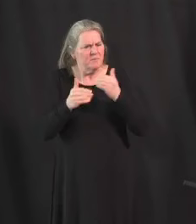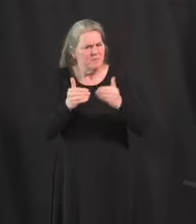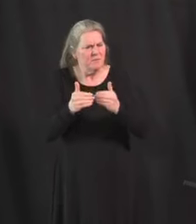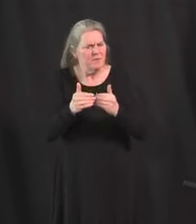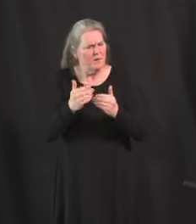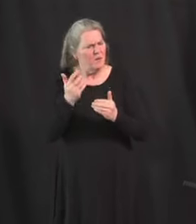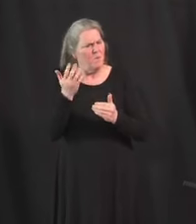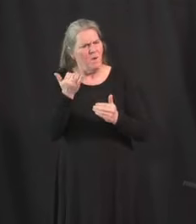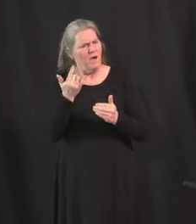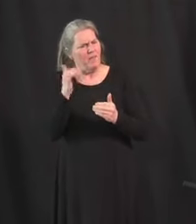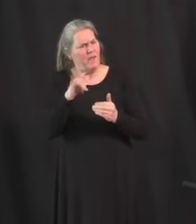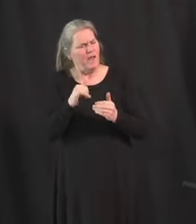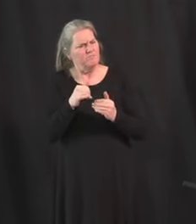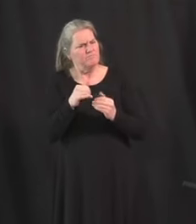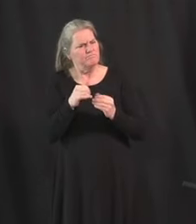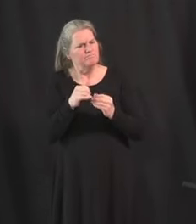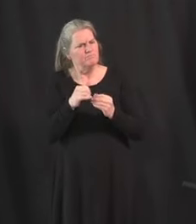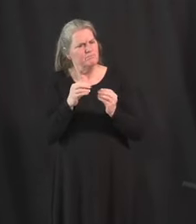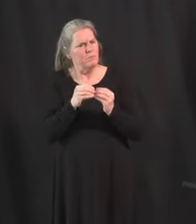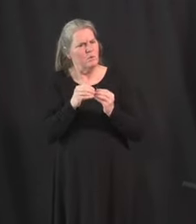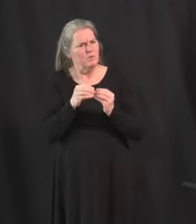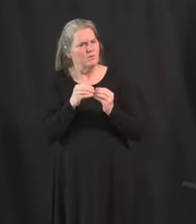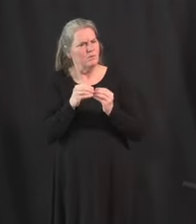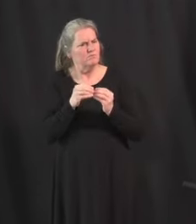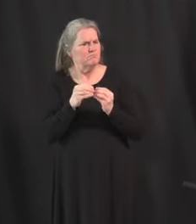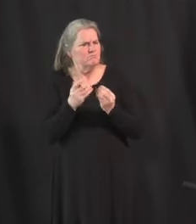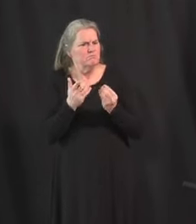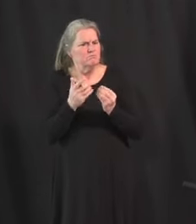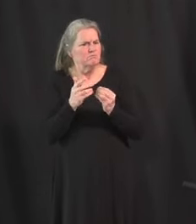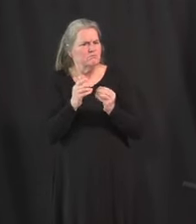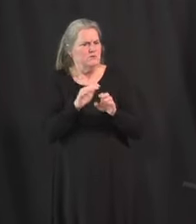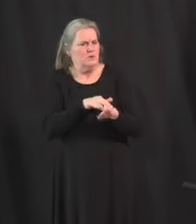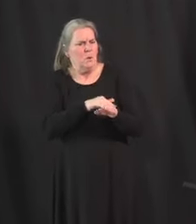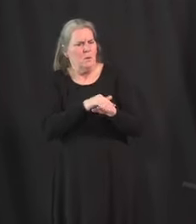THE QUESTION IS ABOUT THE RATE OF TESTING.